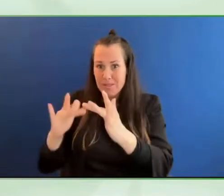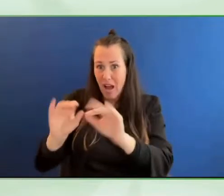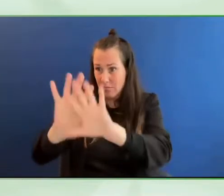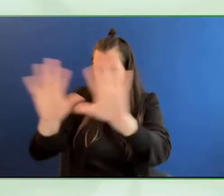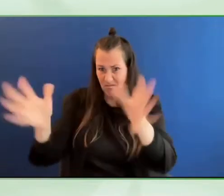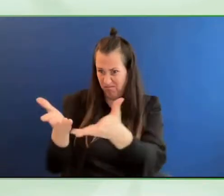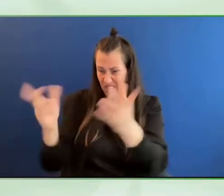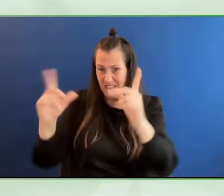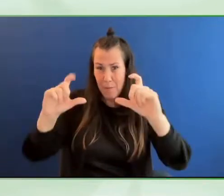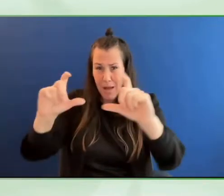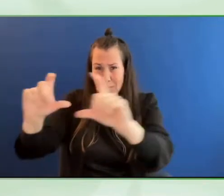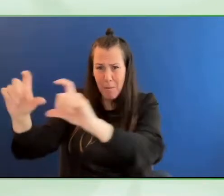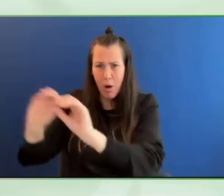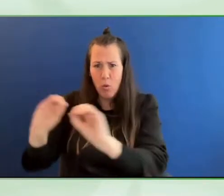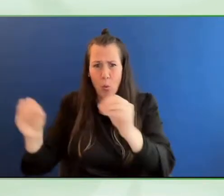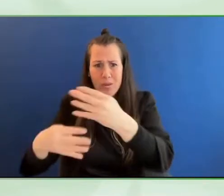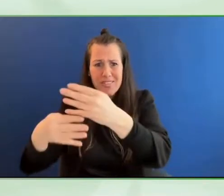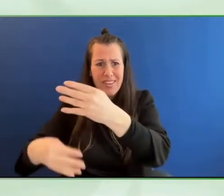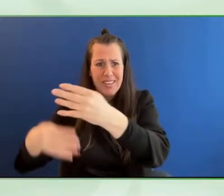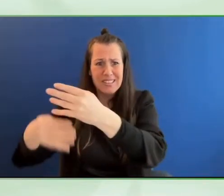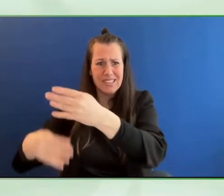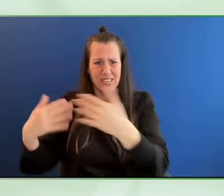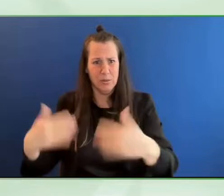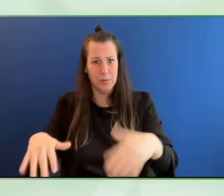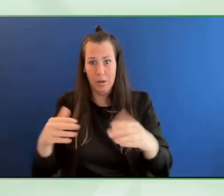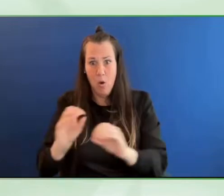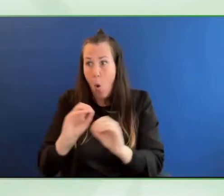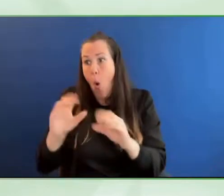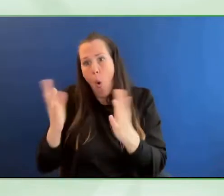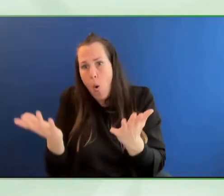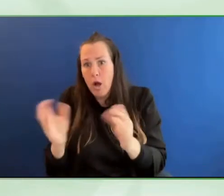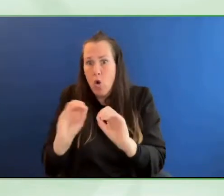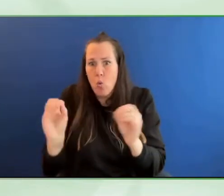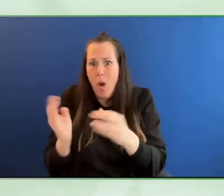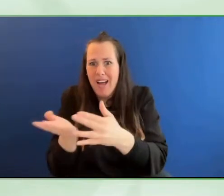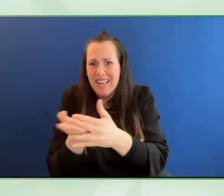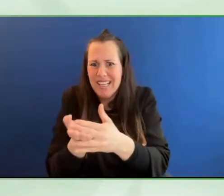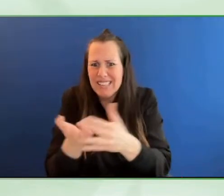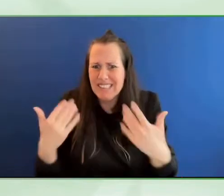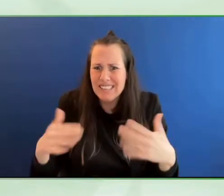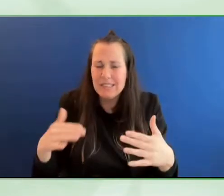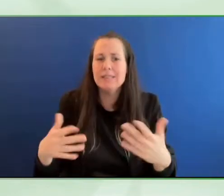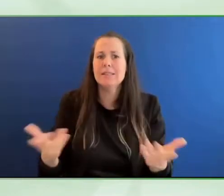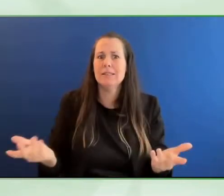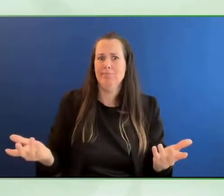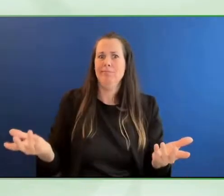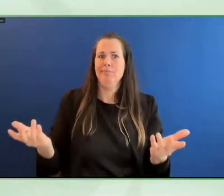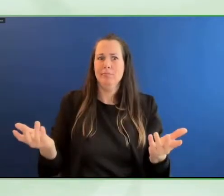I think it takes careful consideration and the design of good systems around this but